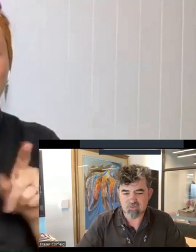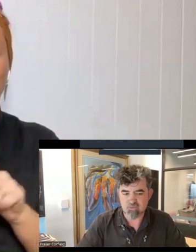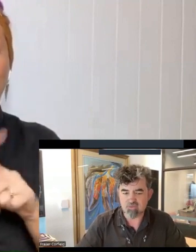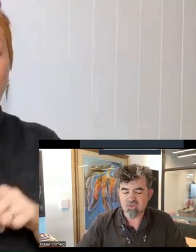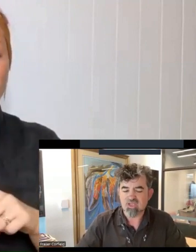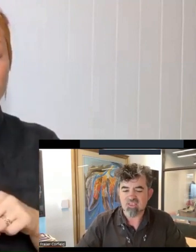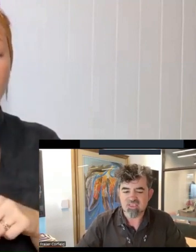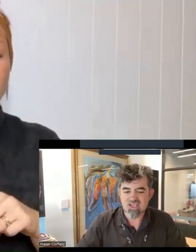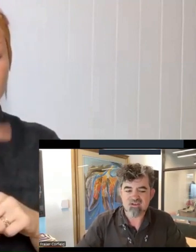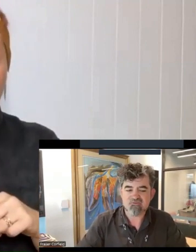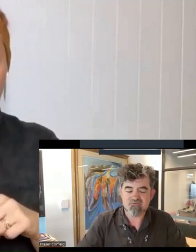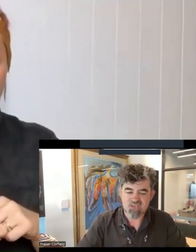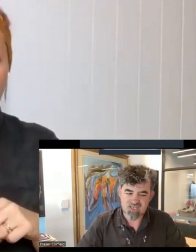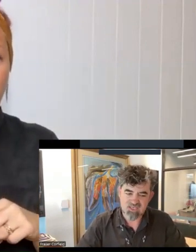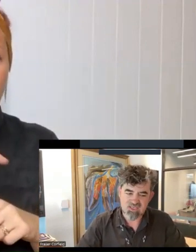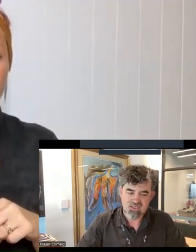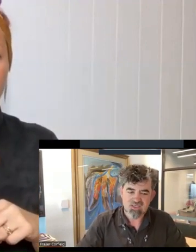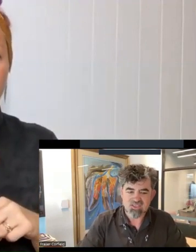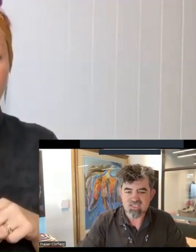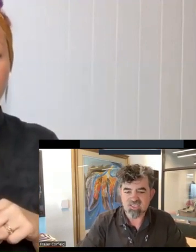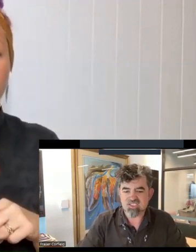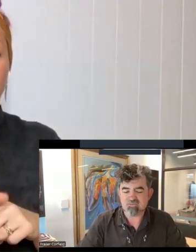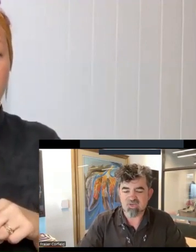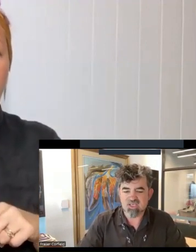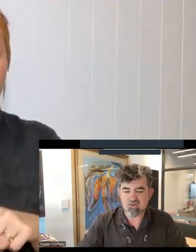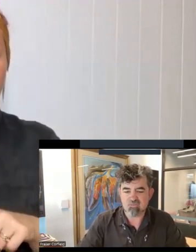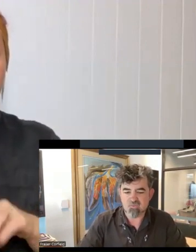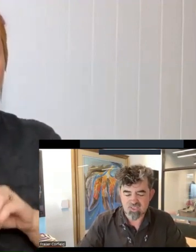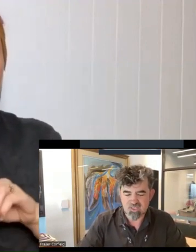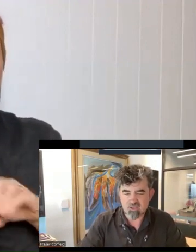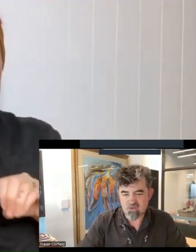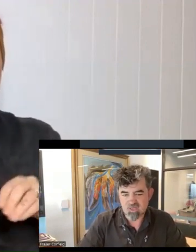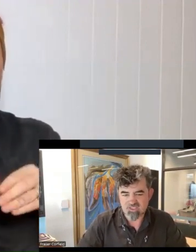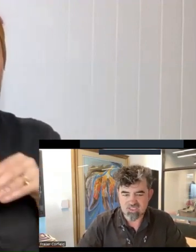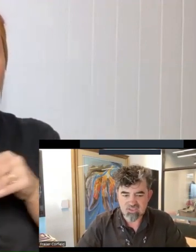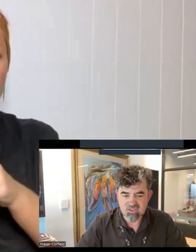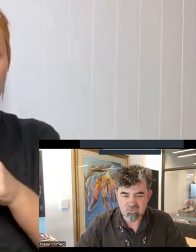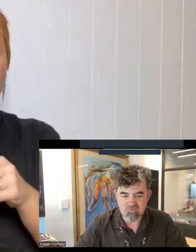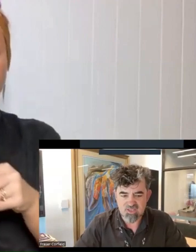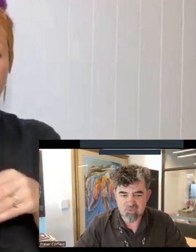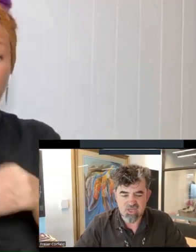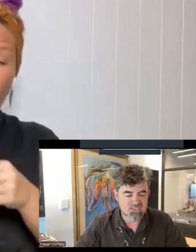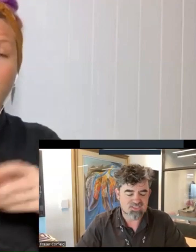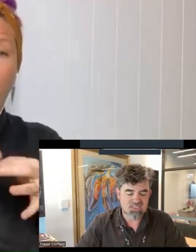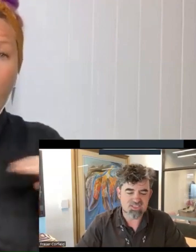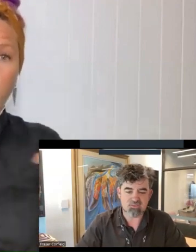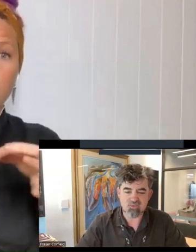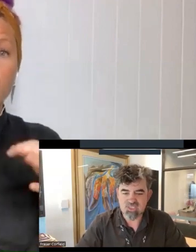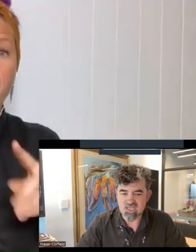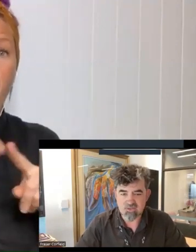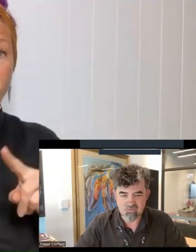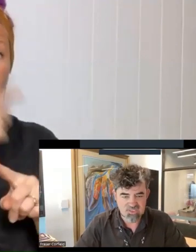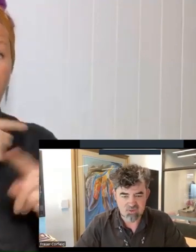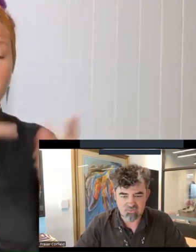people then feed leadership either within the organization. So we've had the past like Tasnim Hossain, who was now at